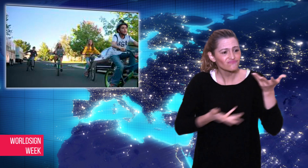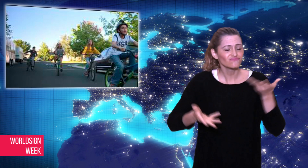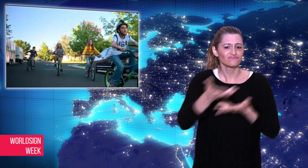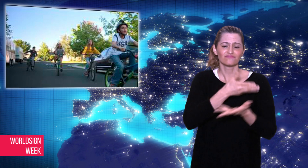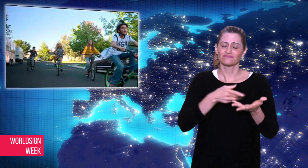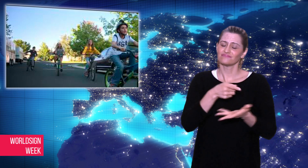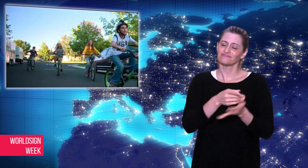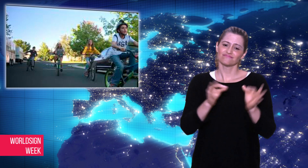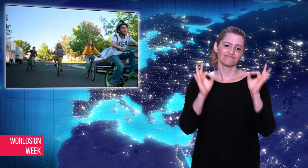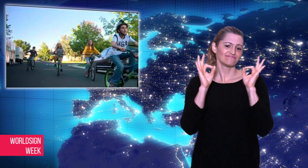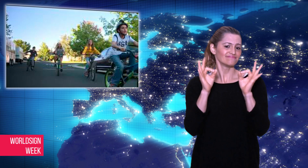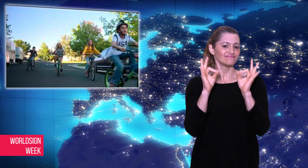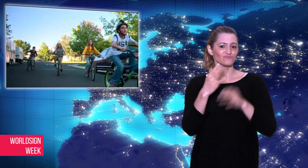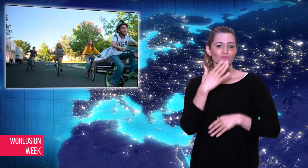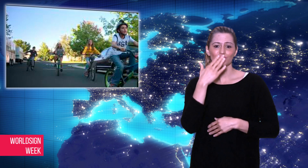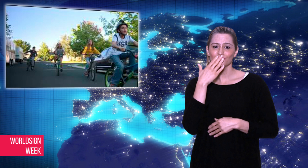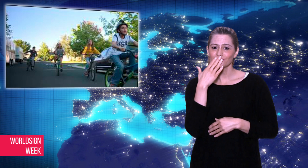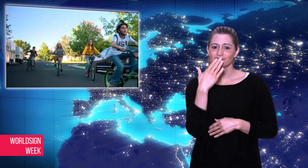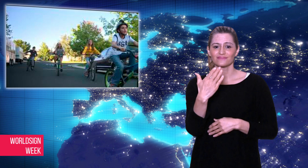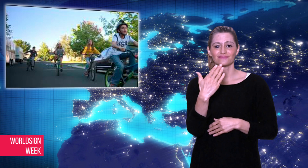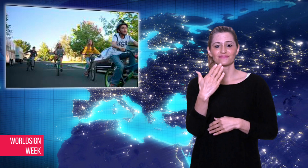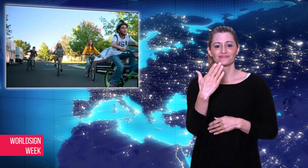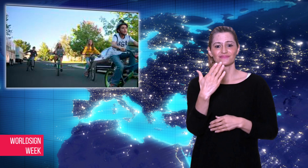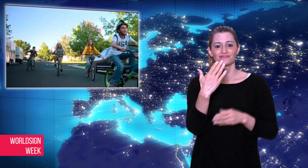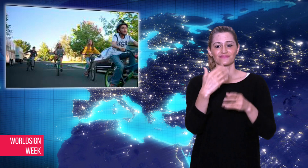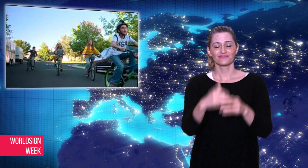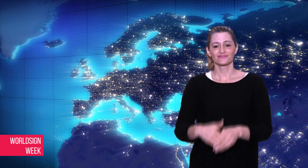lend a helping hand.